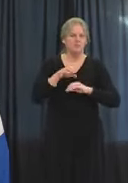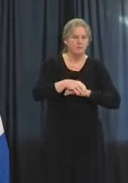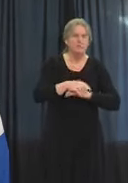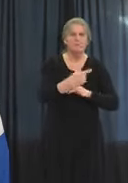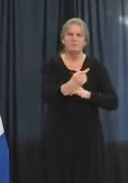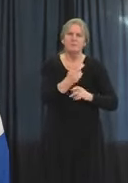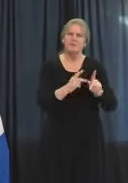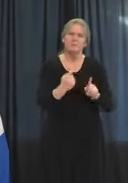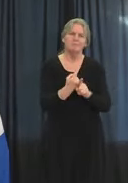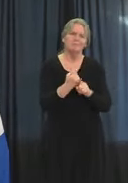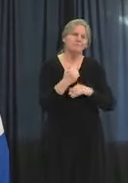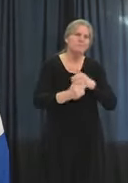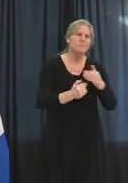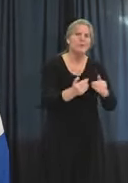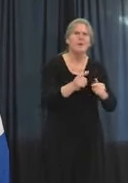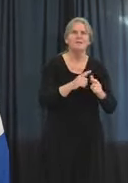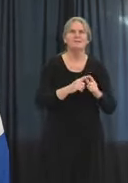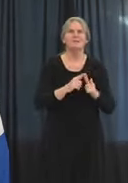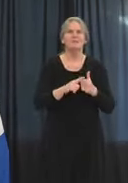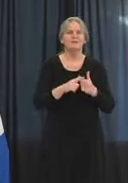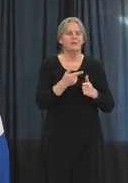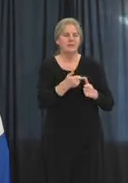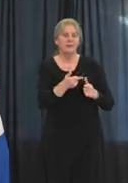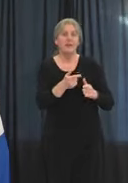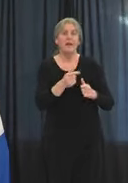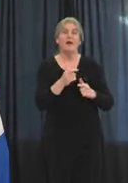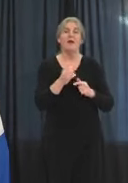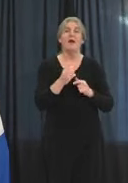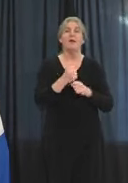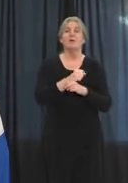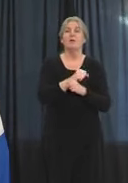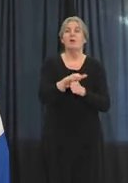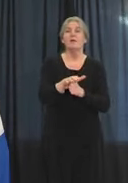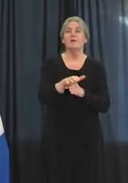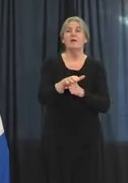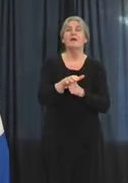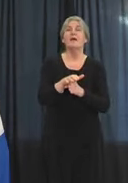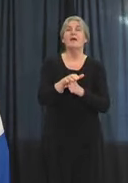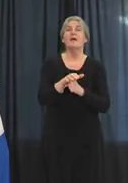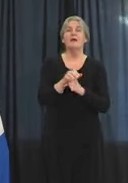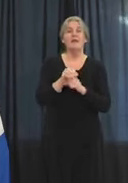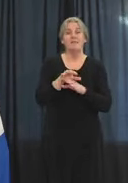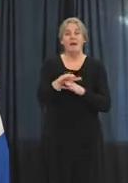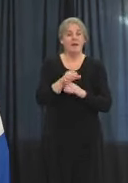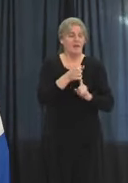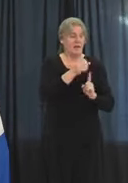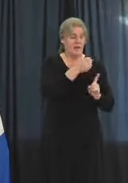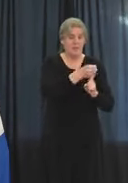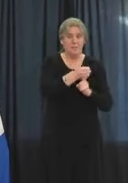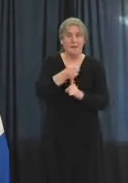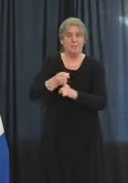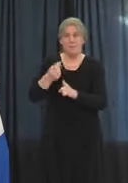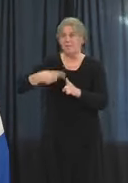issues that may come as a result of COVID-19 virus and the impacts that it may have on our